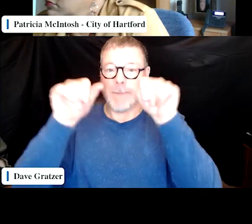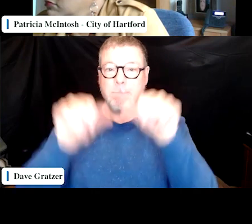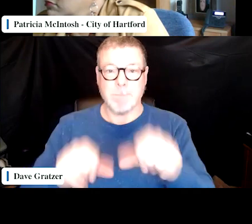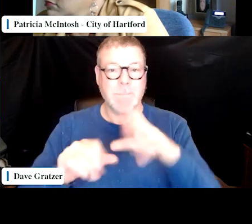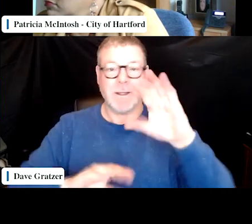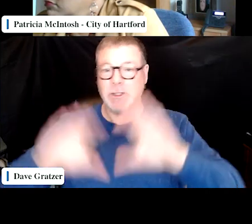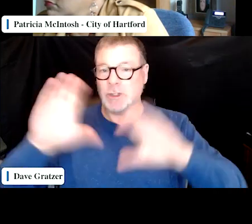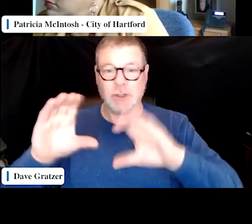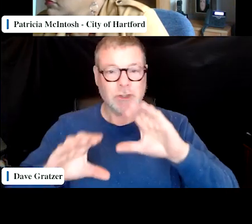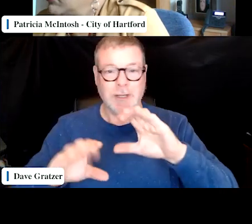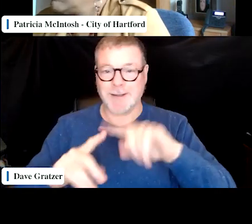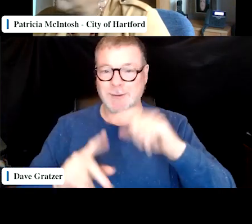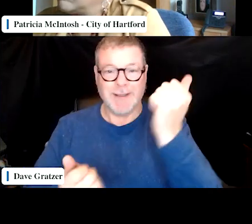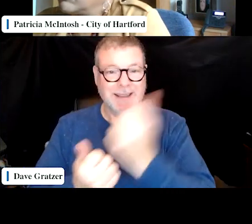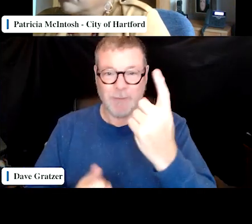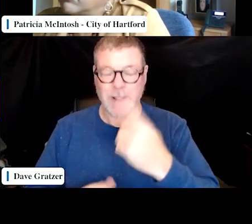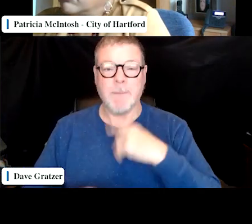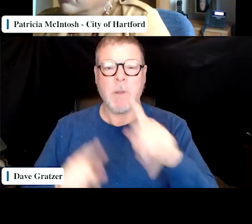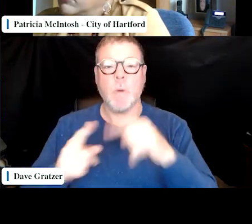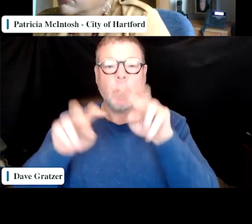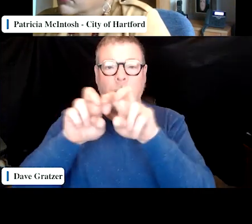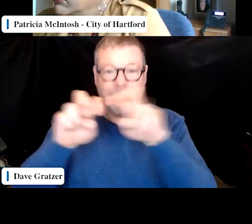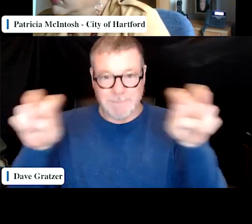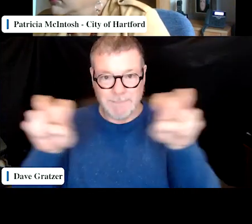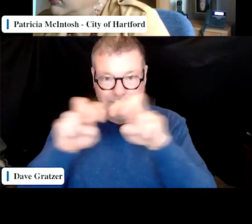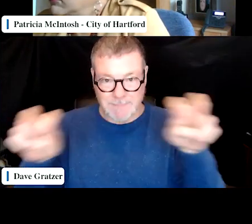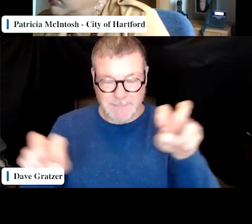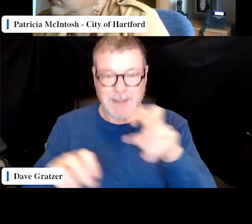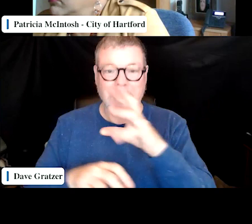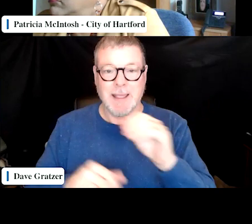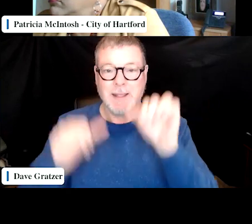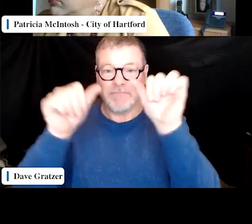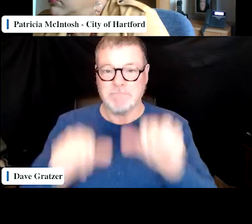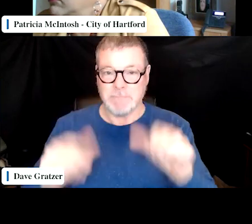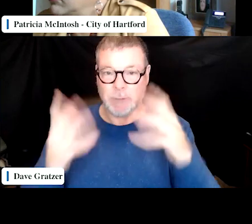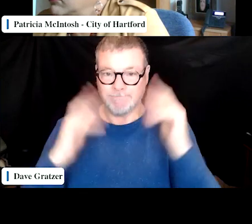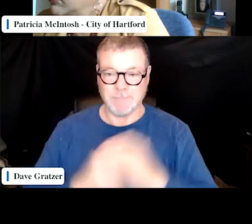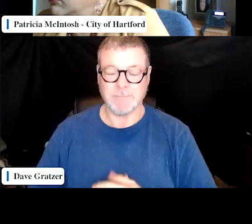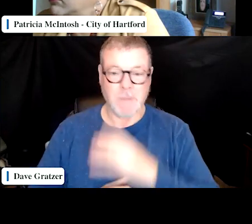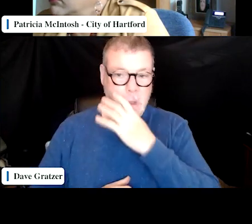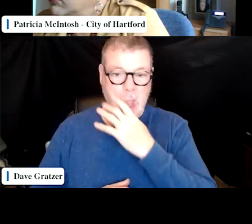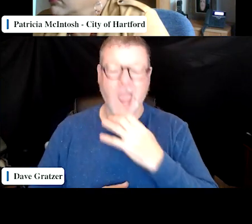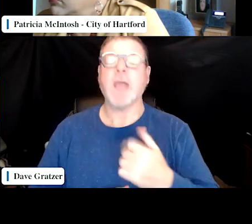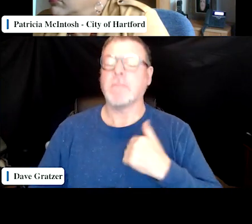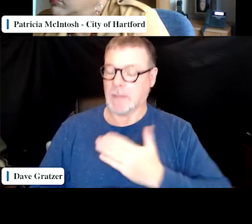I can only post to panelists and posts. Yeah, we'll be glad to get the contact information